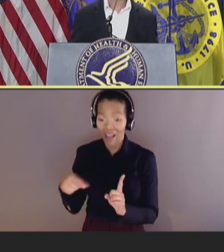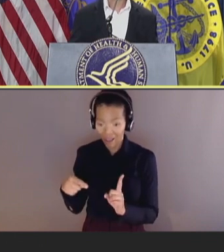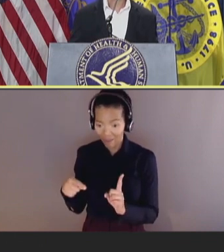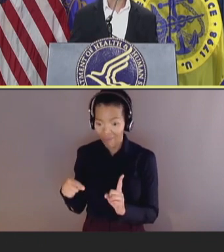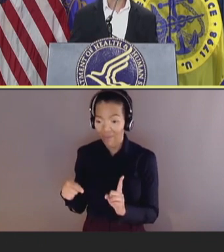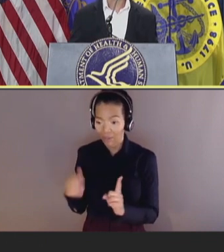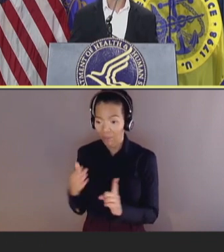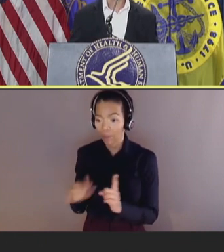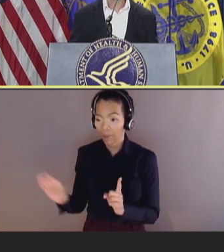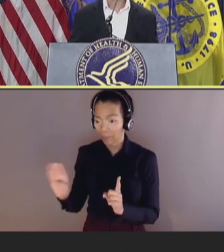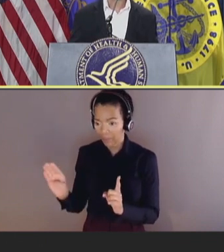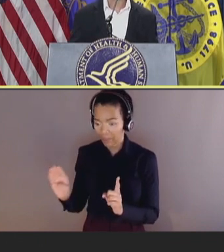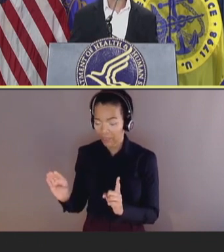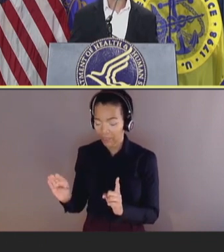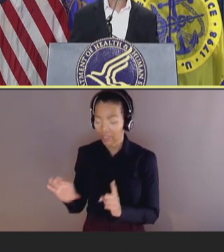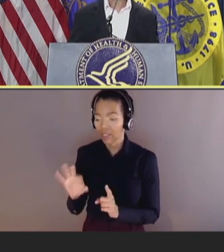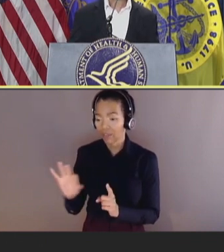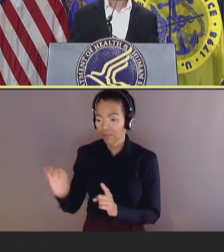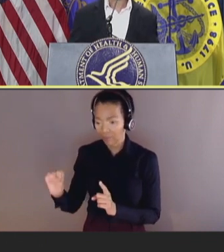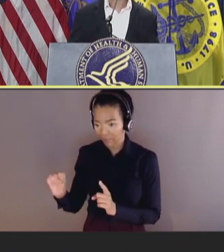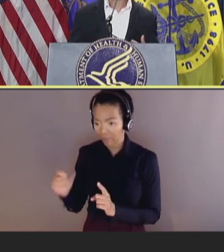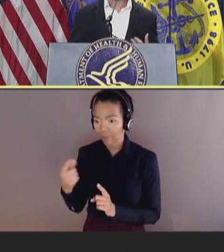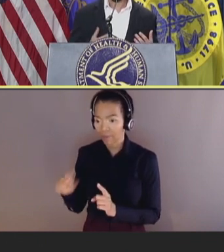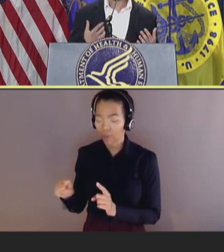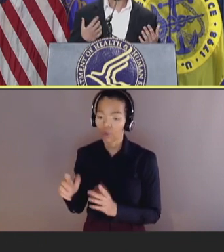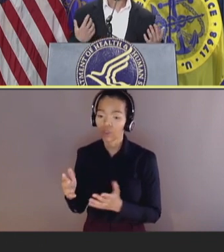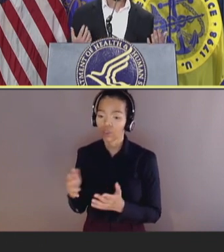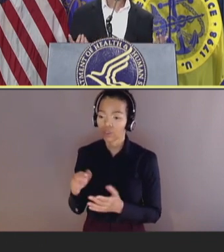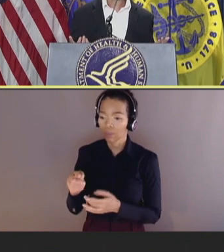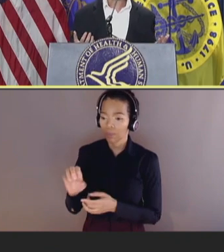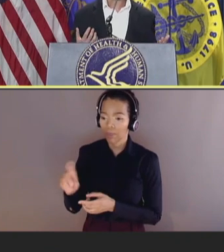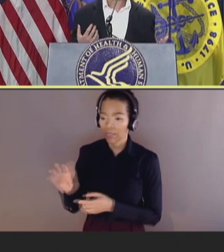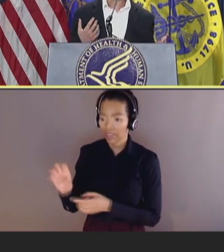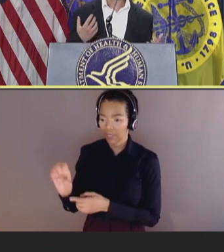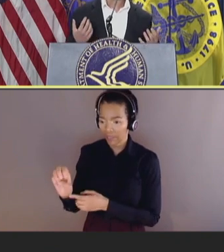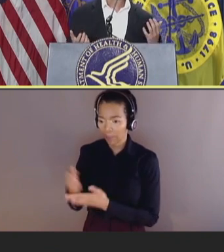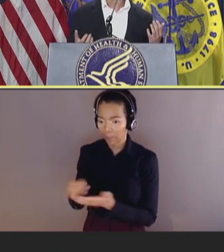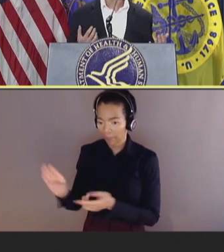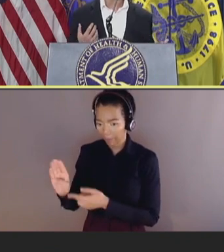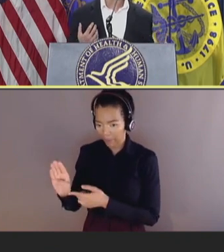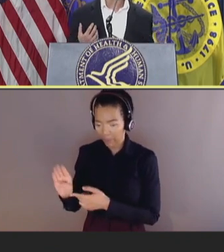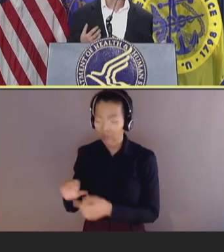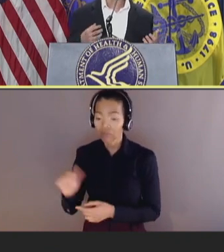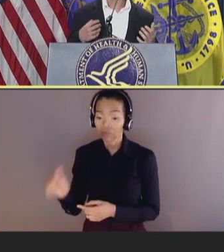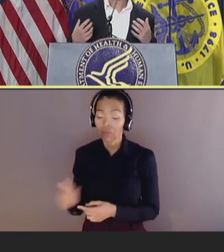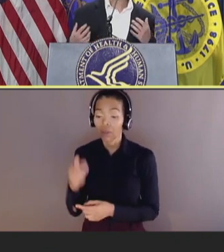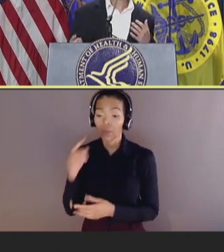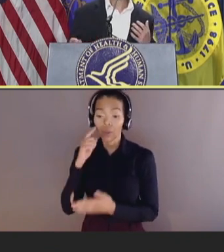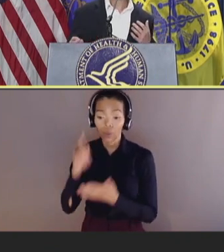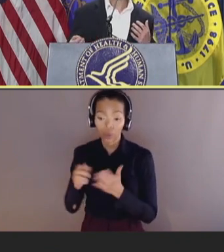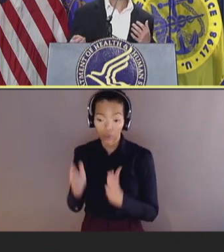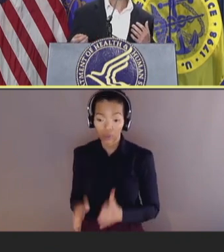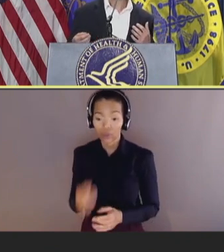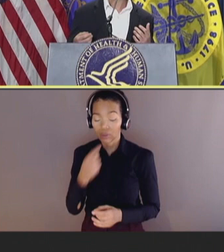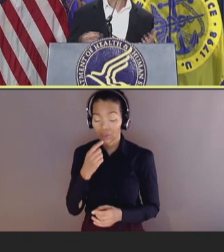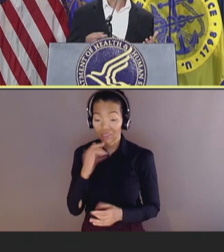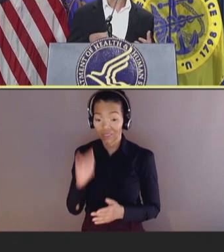fee-for-service rate is. And other researchers have actually connected that that payment rate,